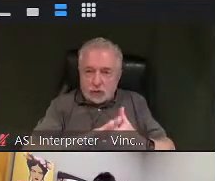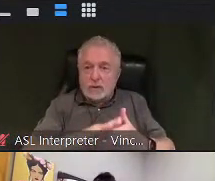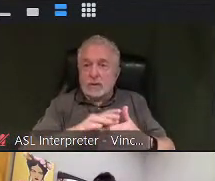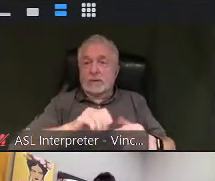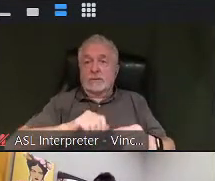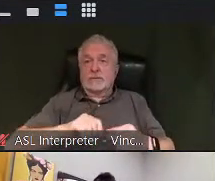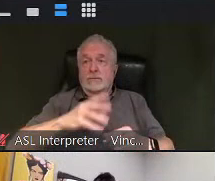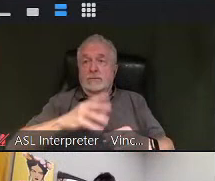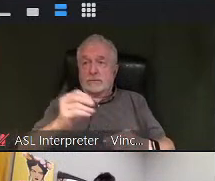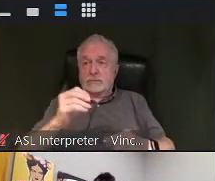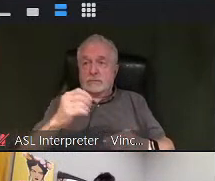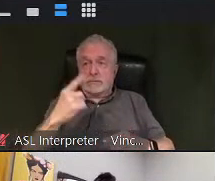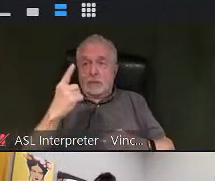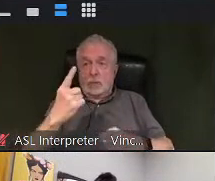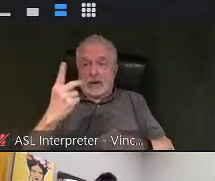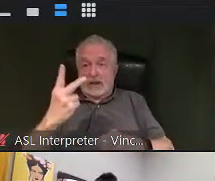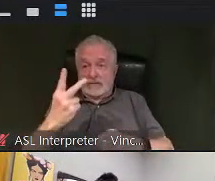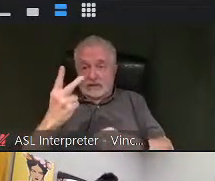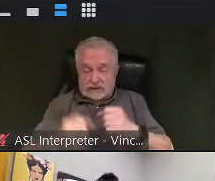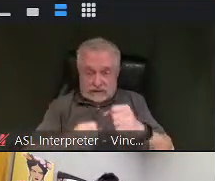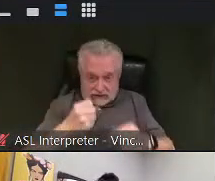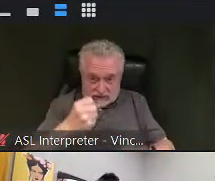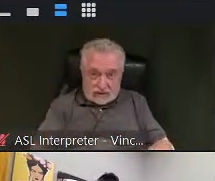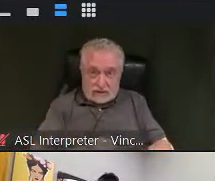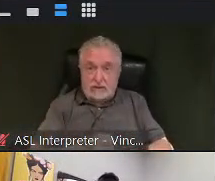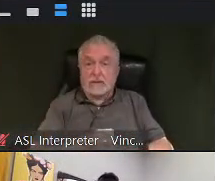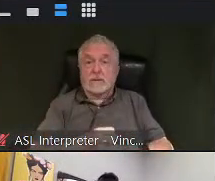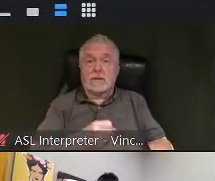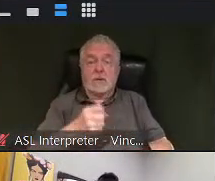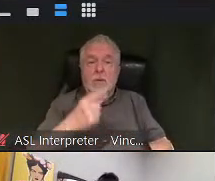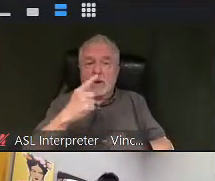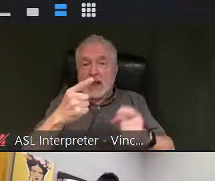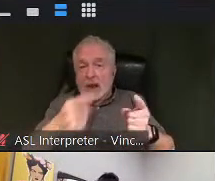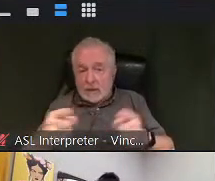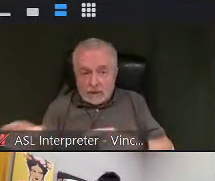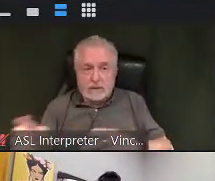and it's been a year and a half and they want to know what's going to happen if